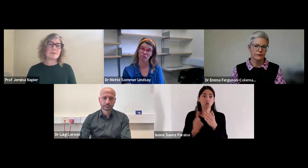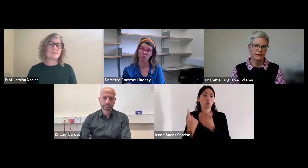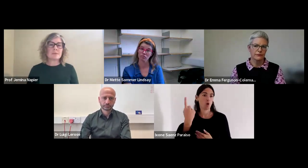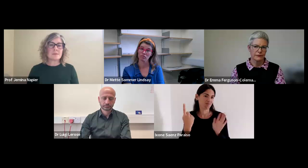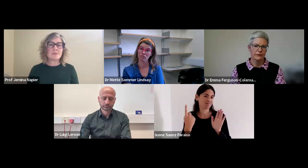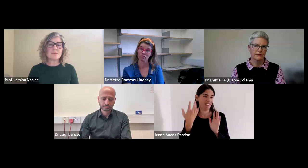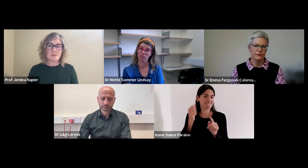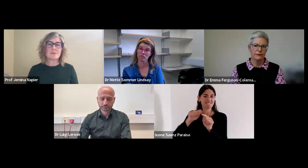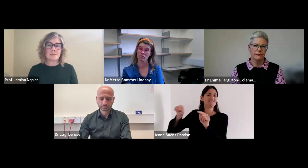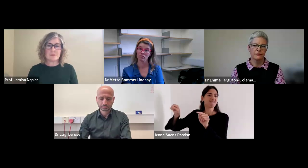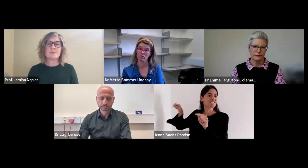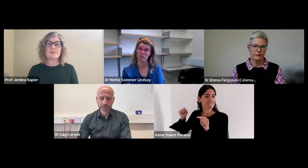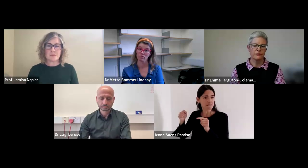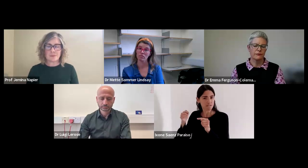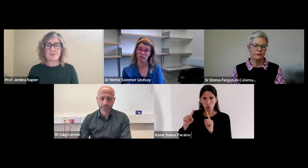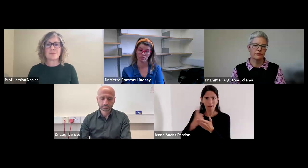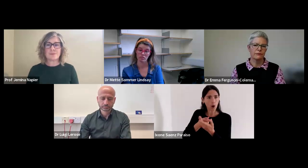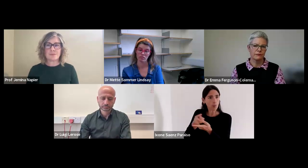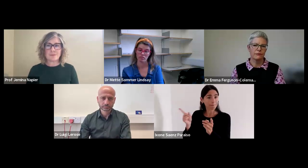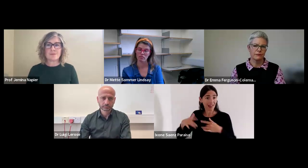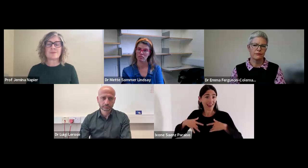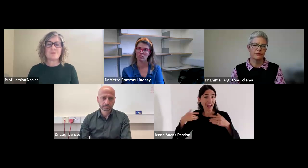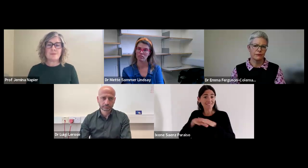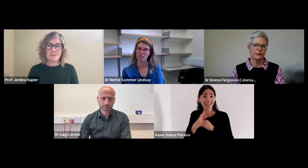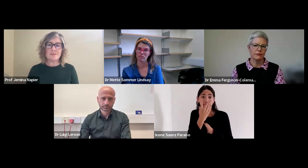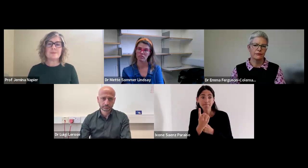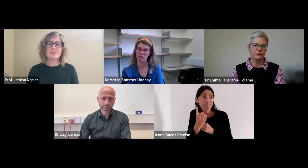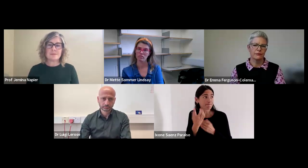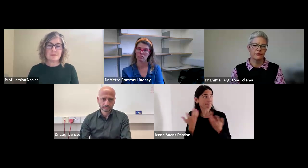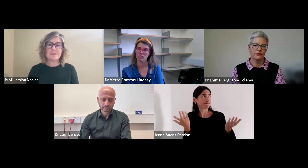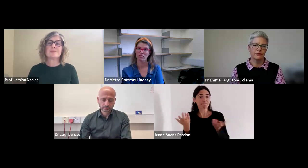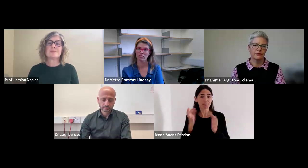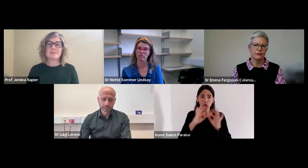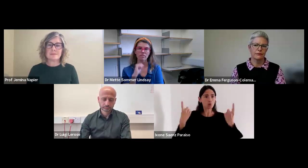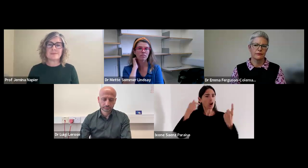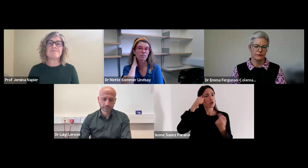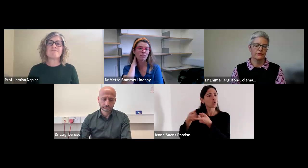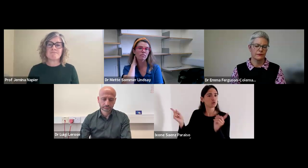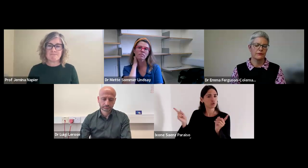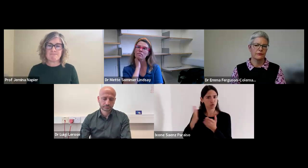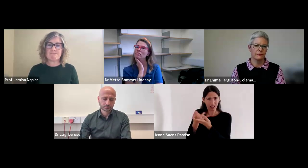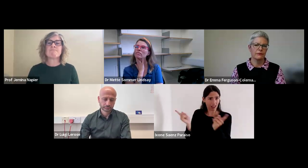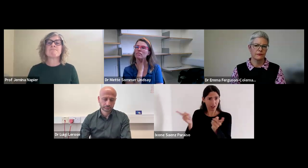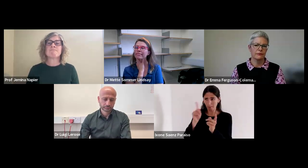their career improves accordingly. My father isn't the only person you know that -- no one